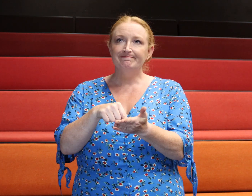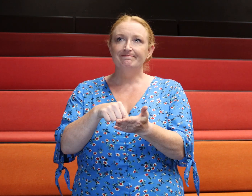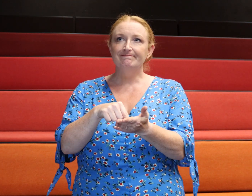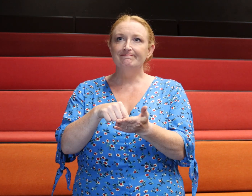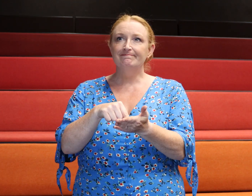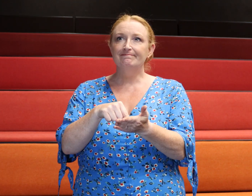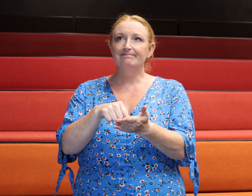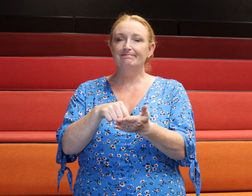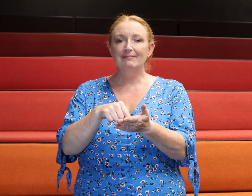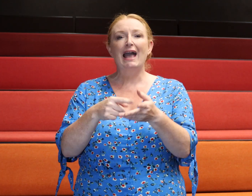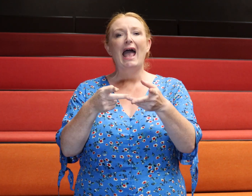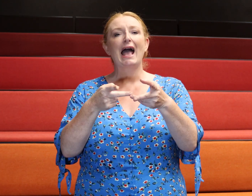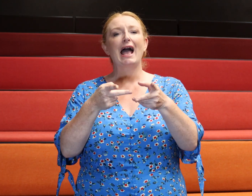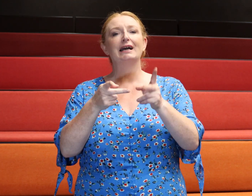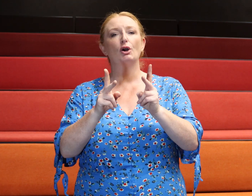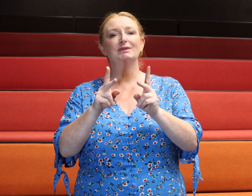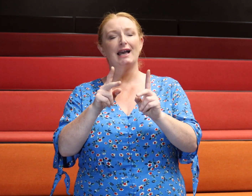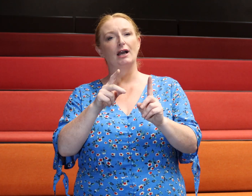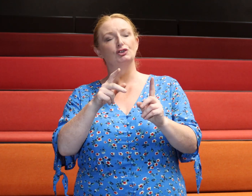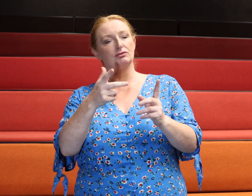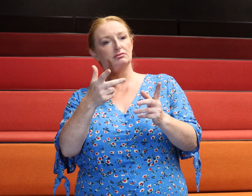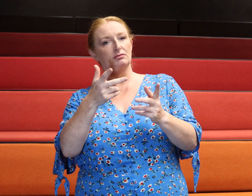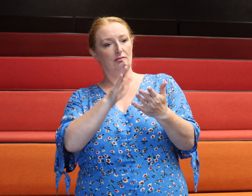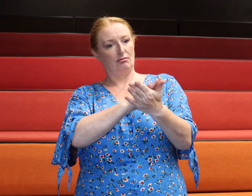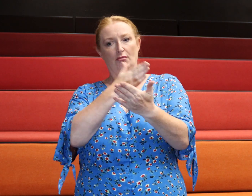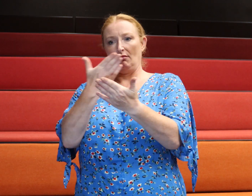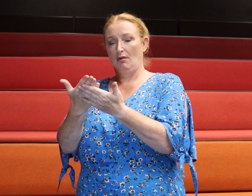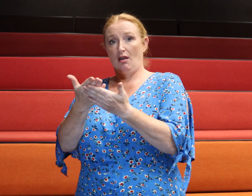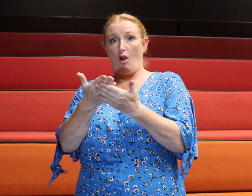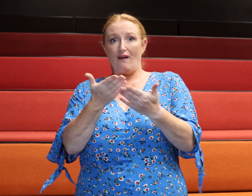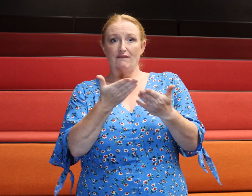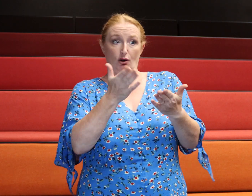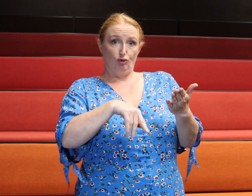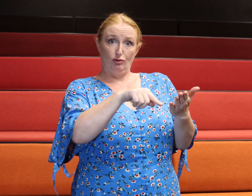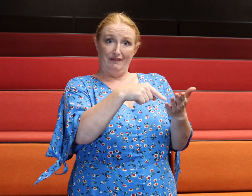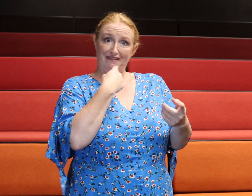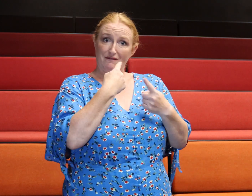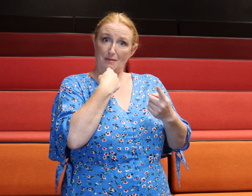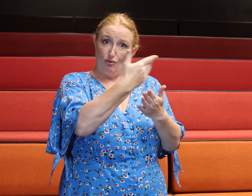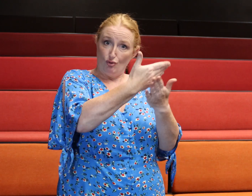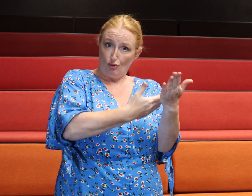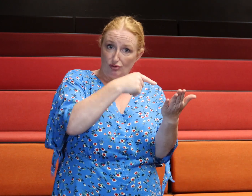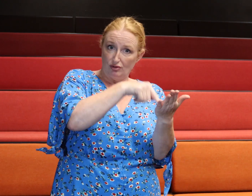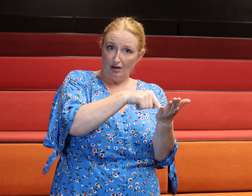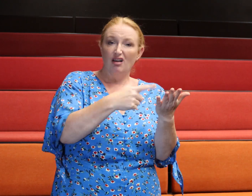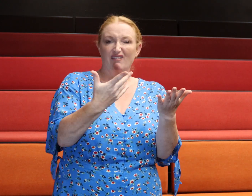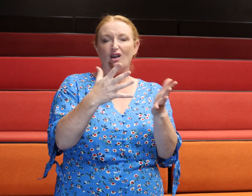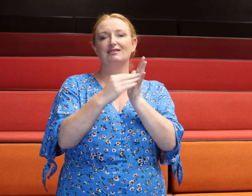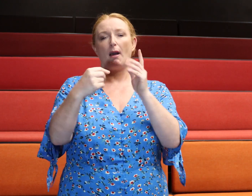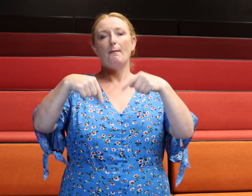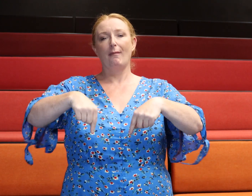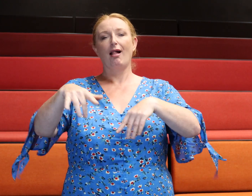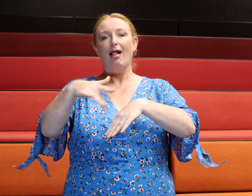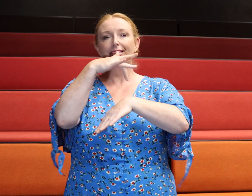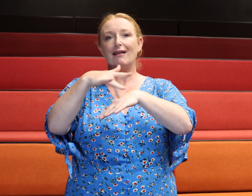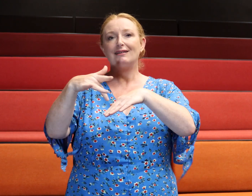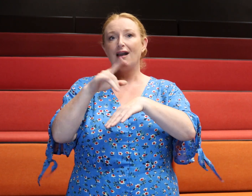an interpretation of a source form of, say for example, for this would be a script